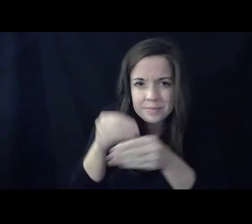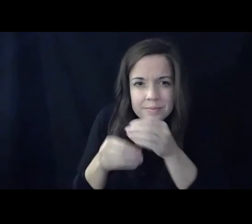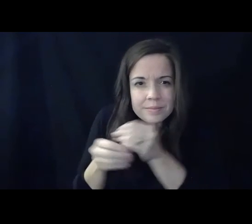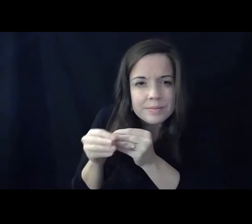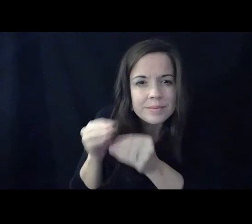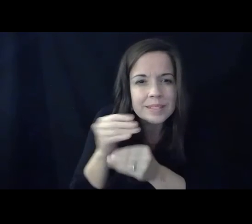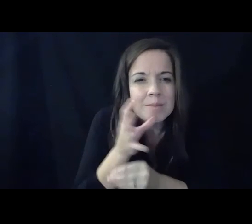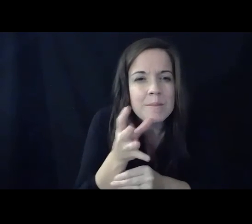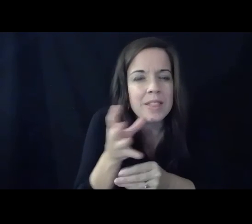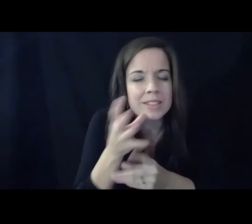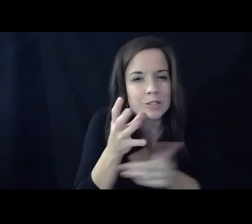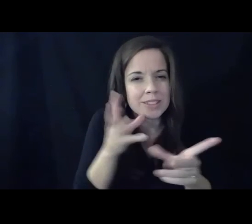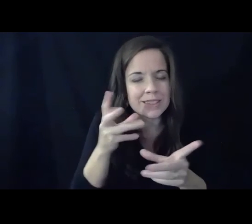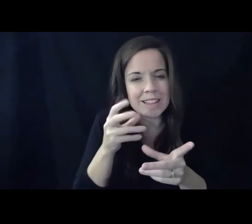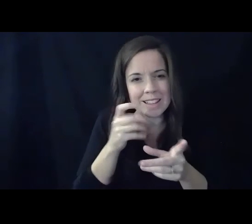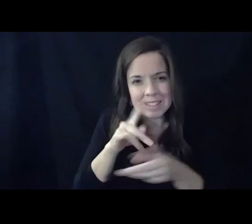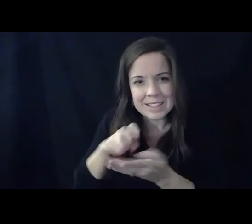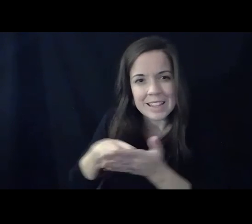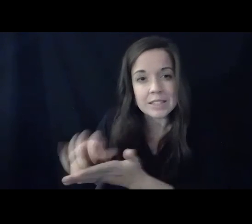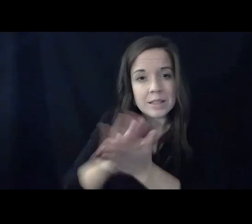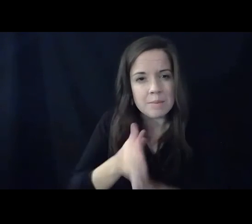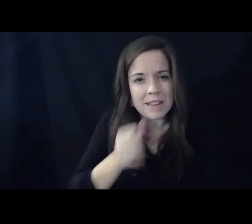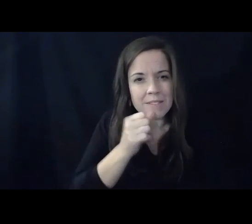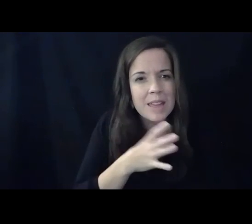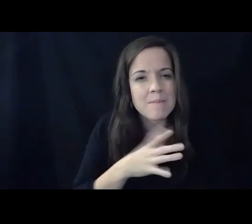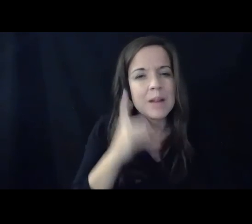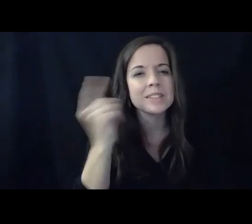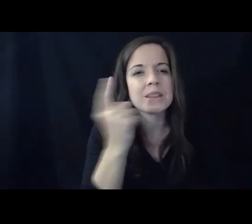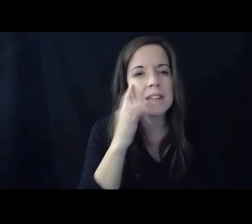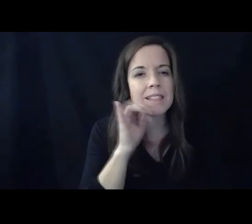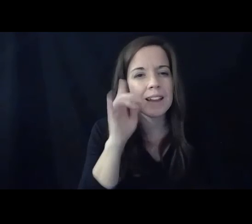abyme in which to be female is to be something like infinity, and was it determined then